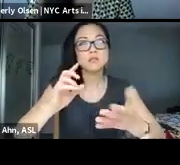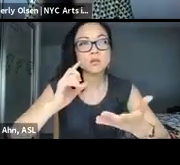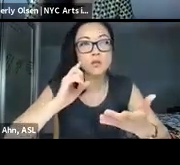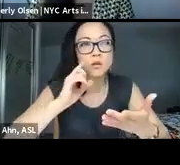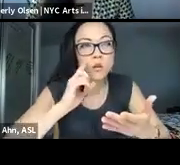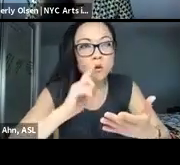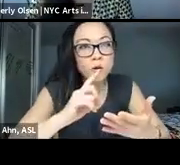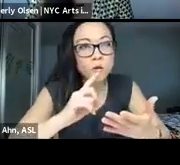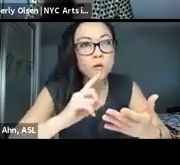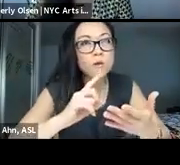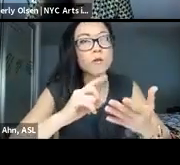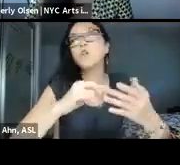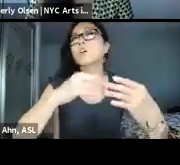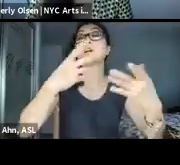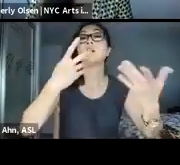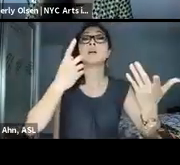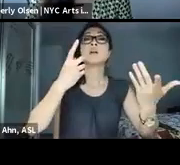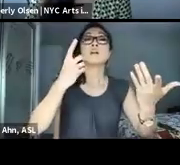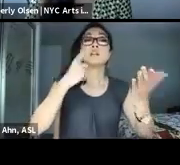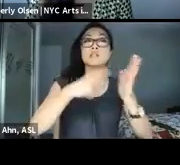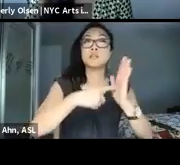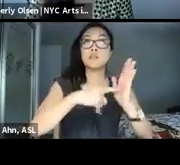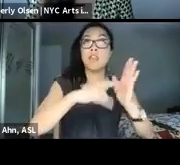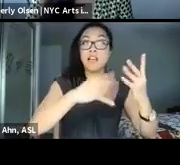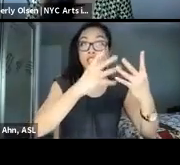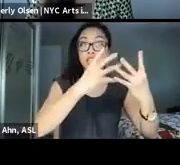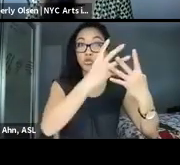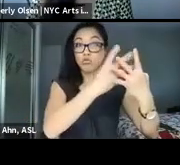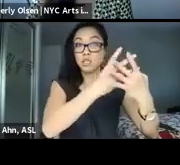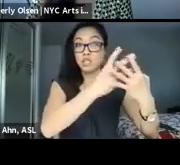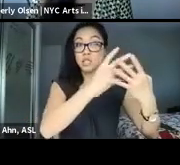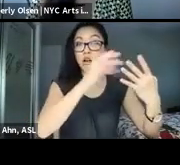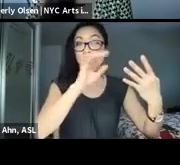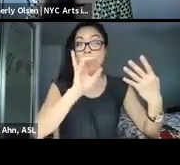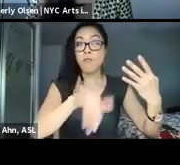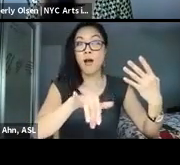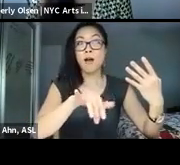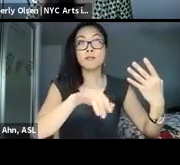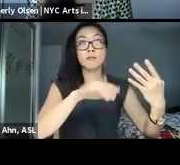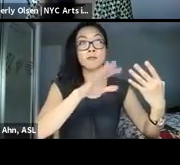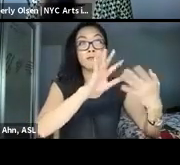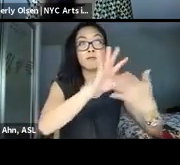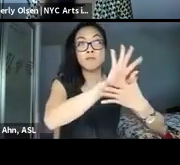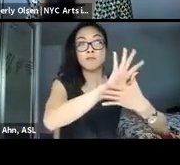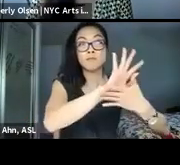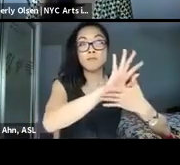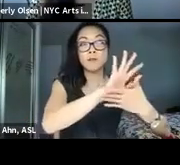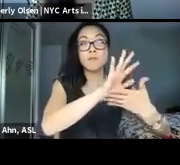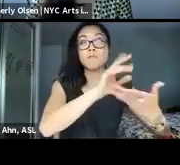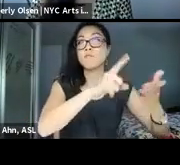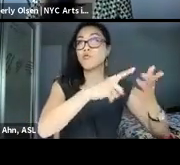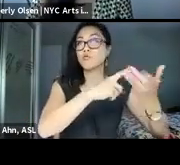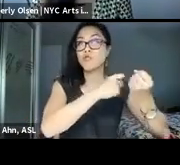be a part of our artist work. As we look at the future, we know